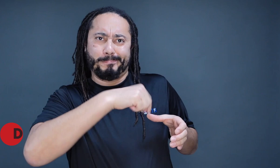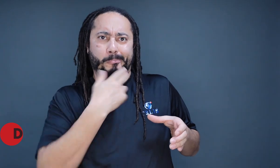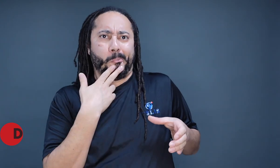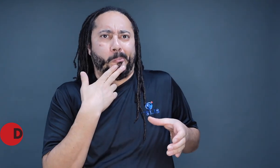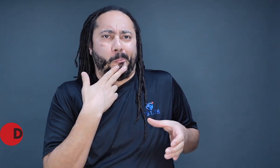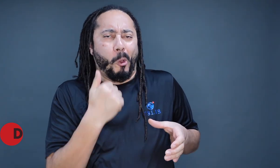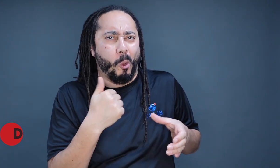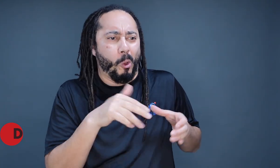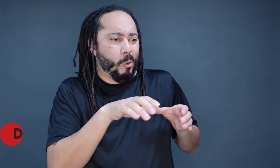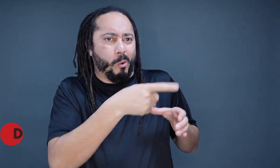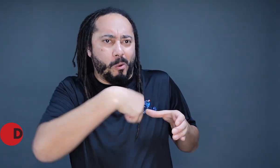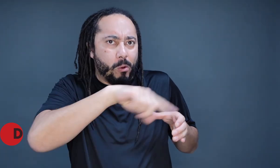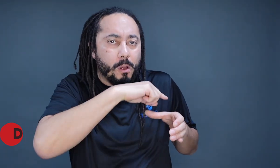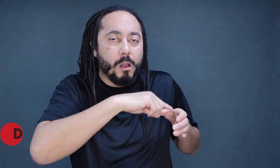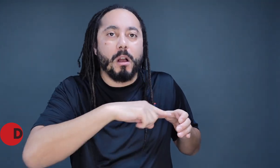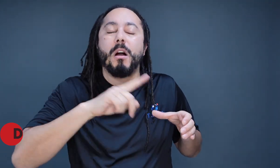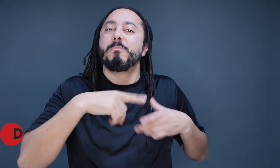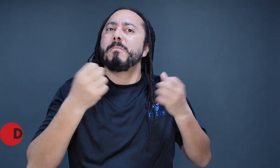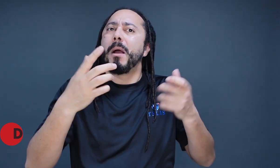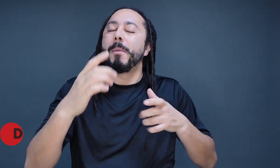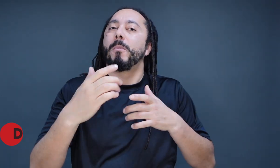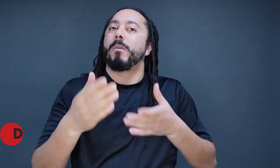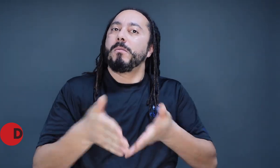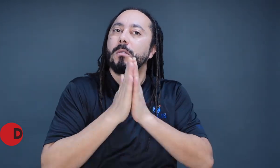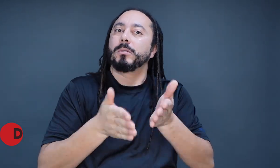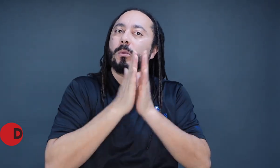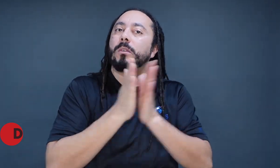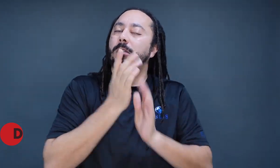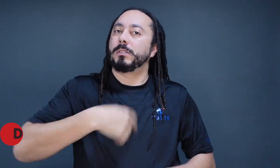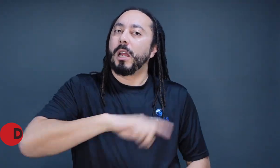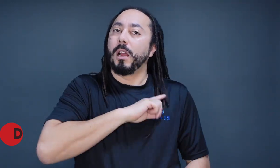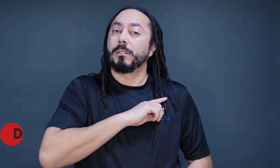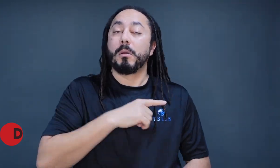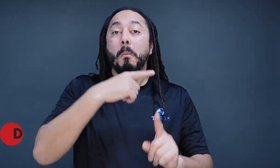The positive part is that there is more work for us! The negative part